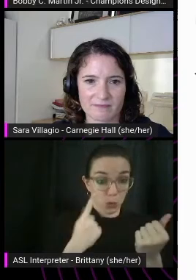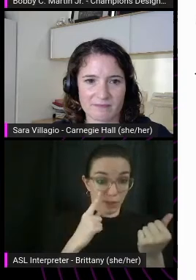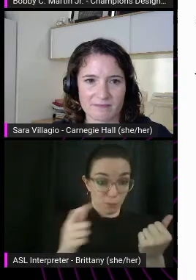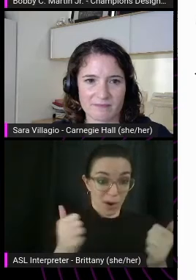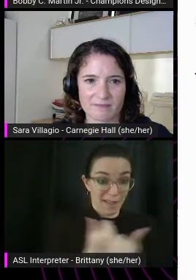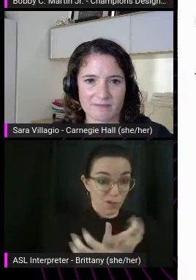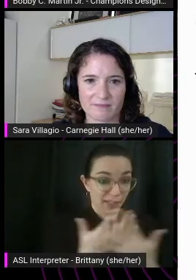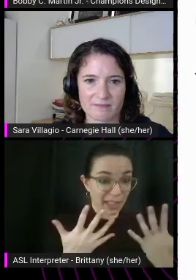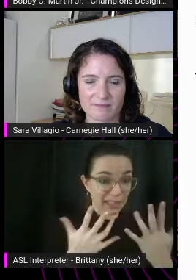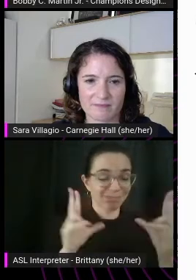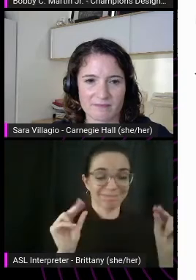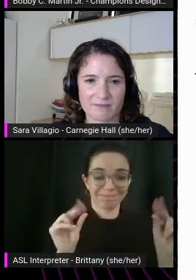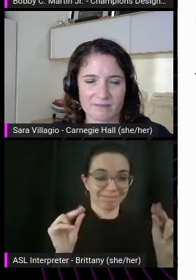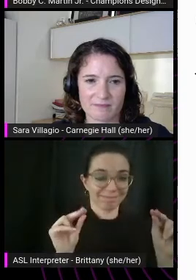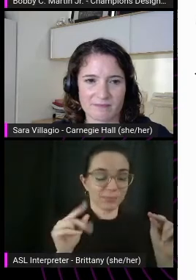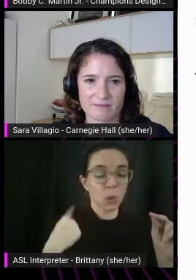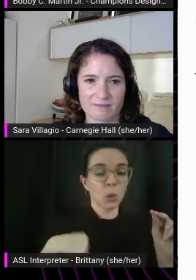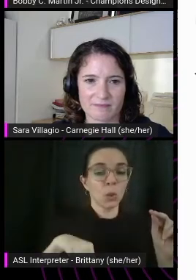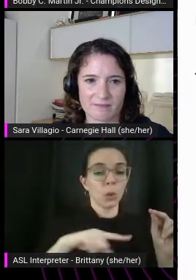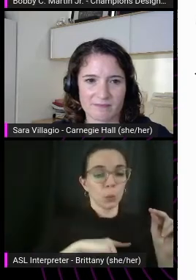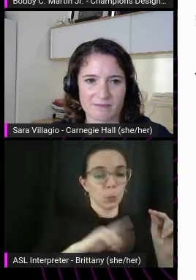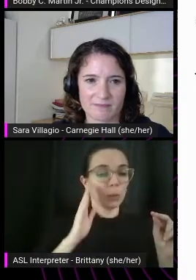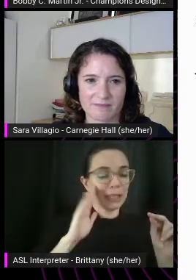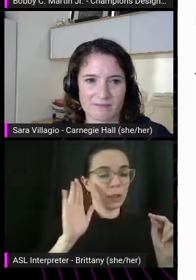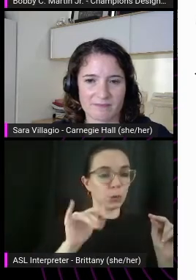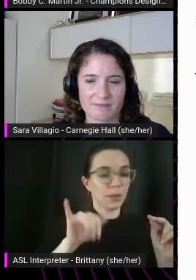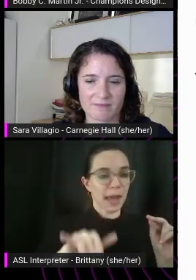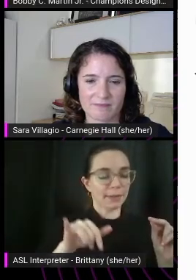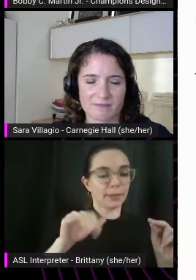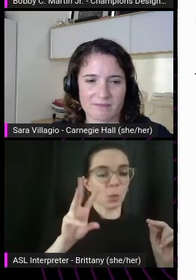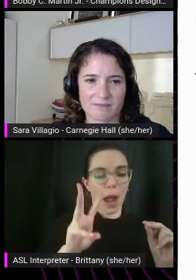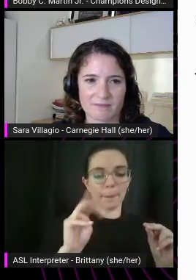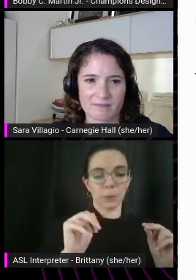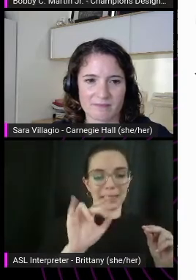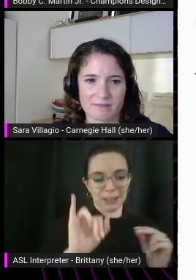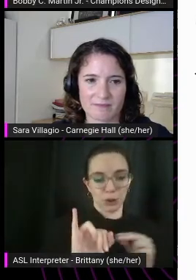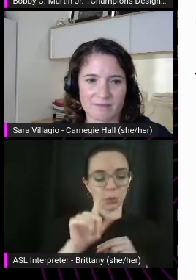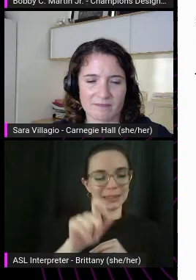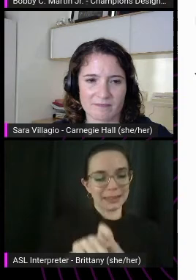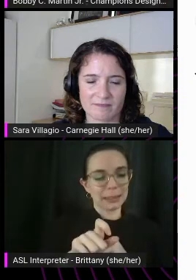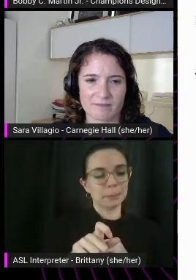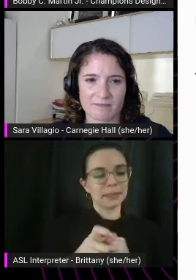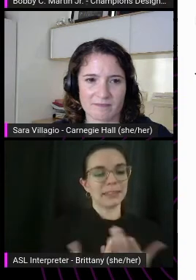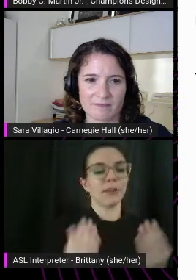No, we knew that the Weill Music Institute needed to be a much more, even more flexible